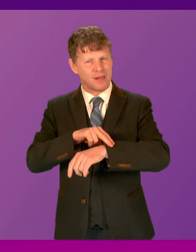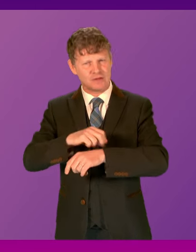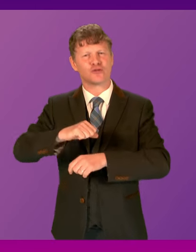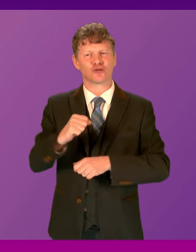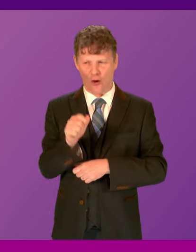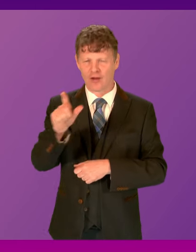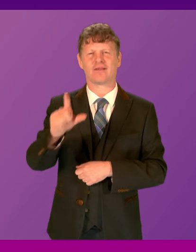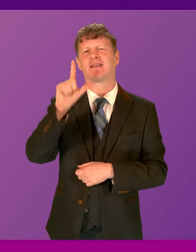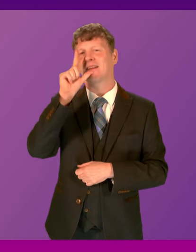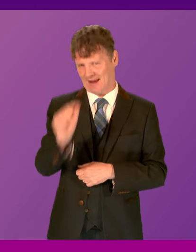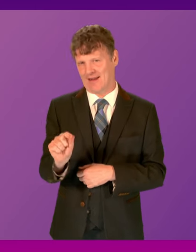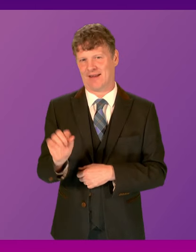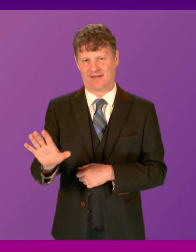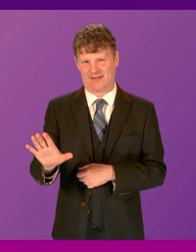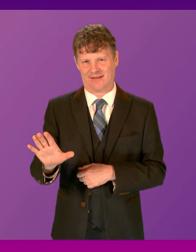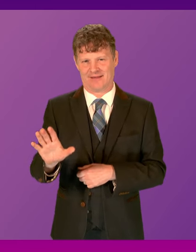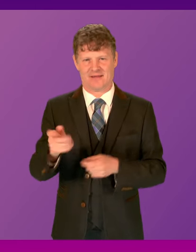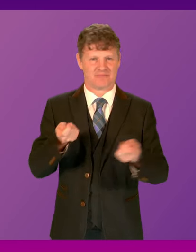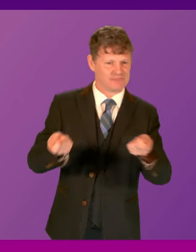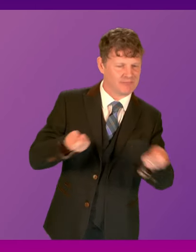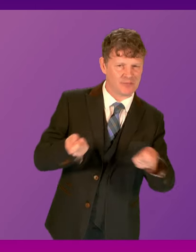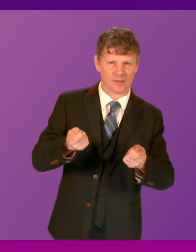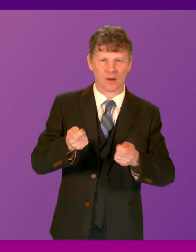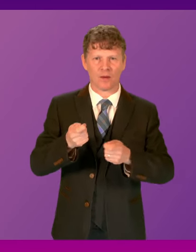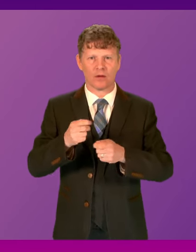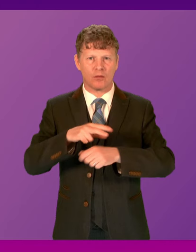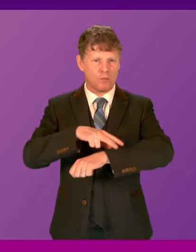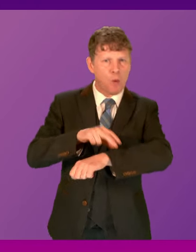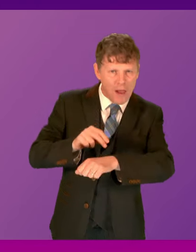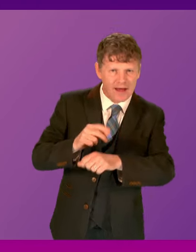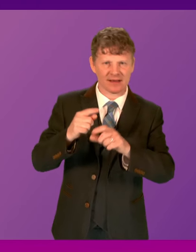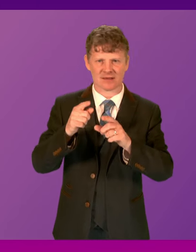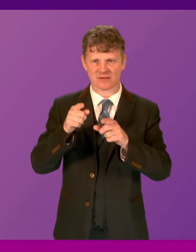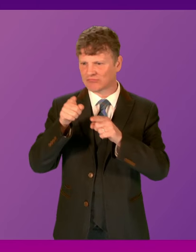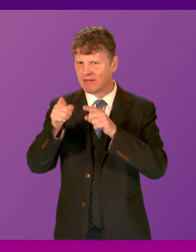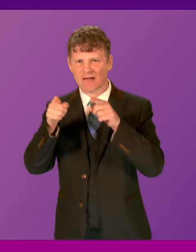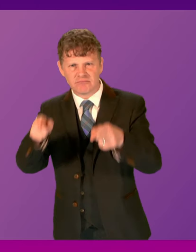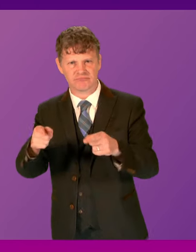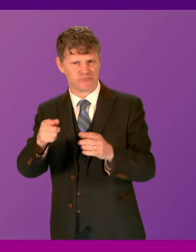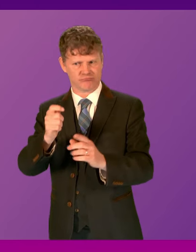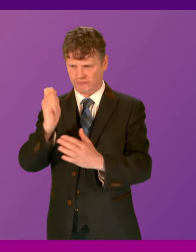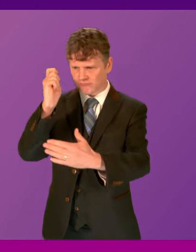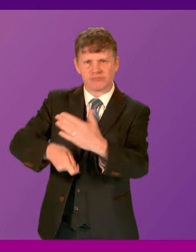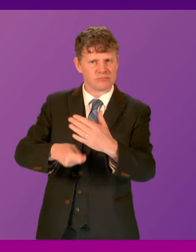ability to police and enforce the Hate Crime and Public Order Act 2021 in an appropriate way.